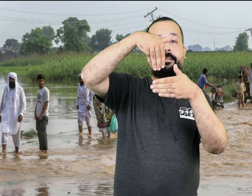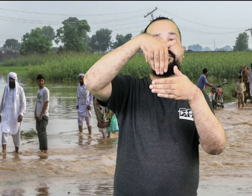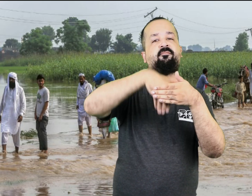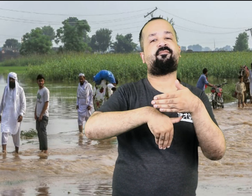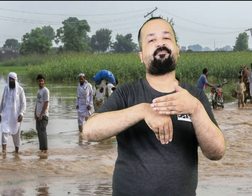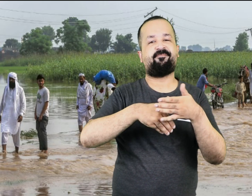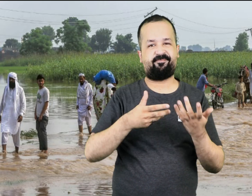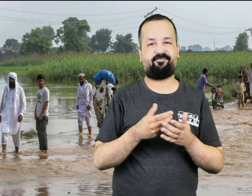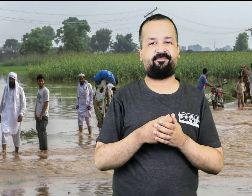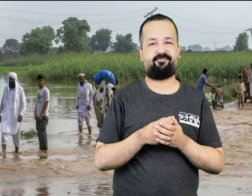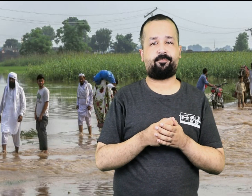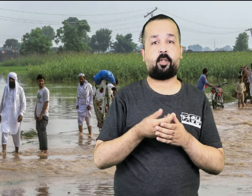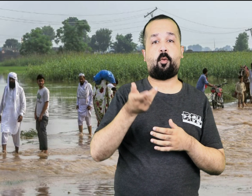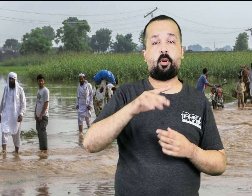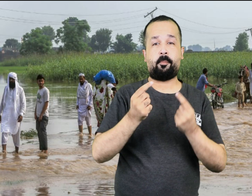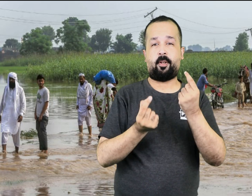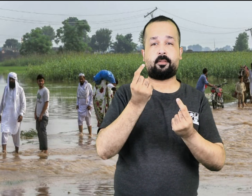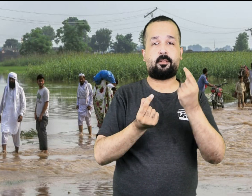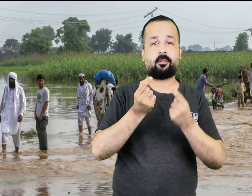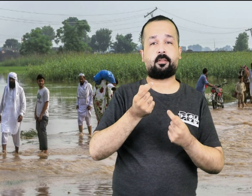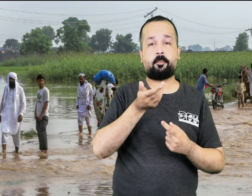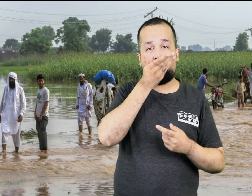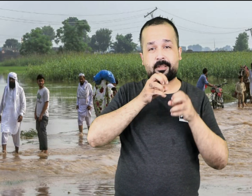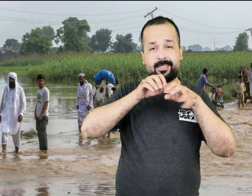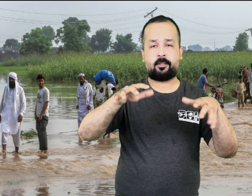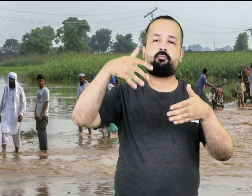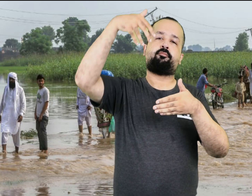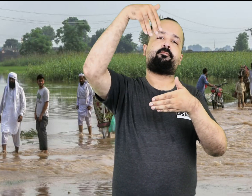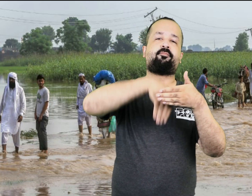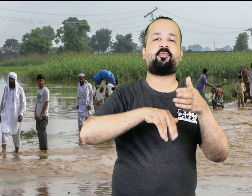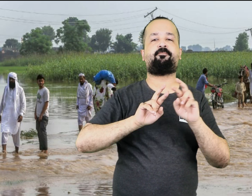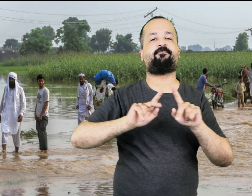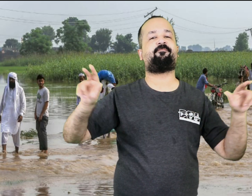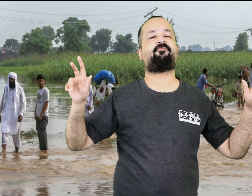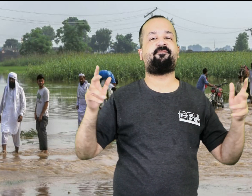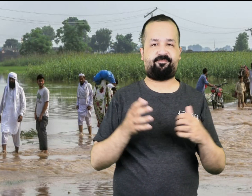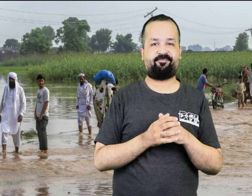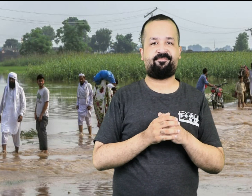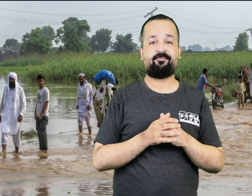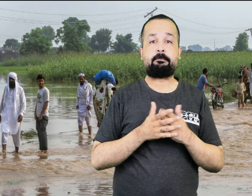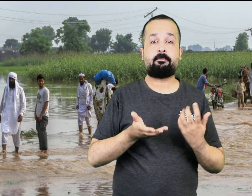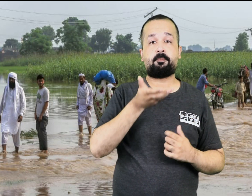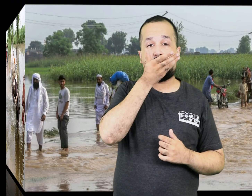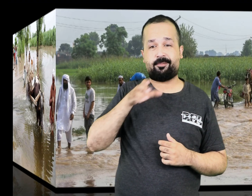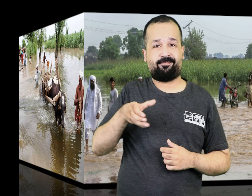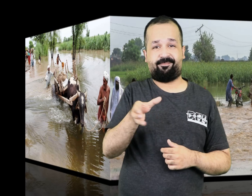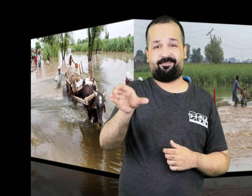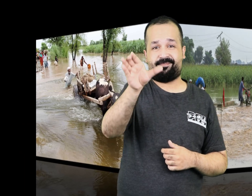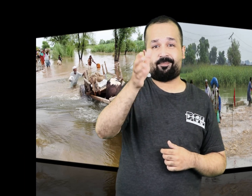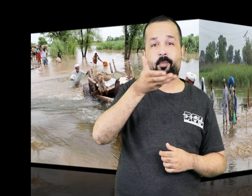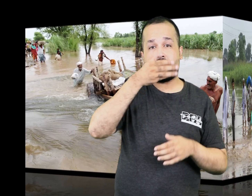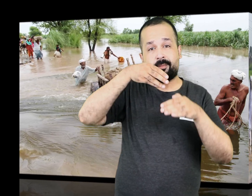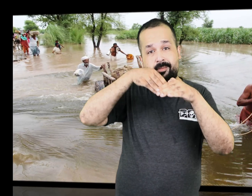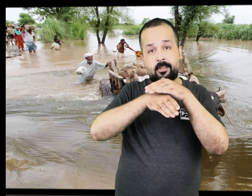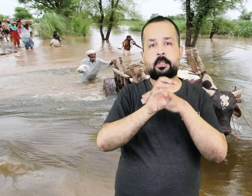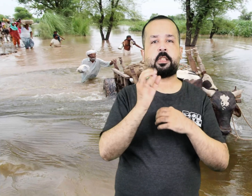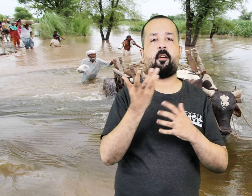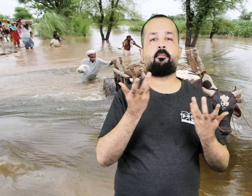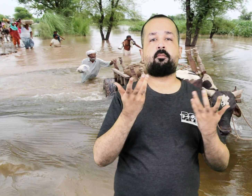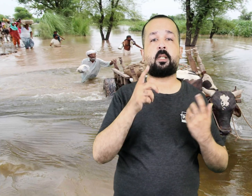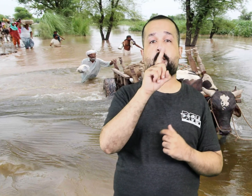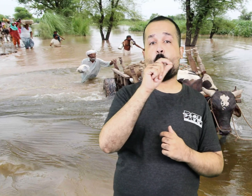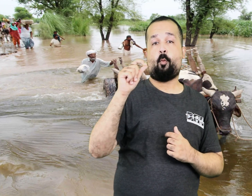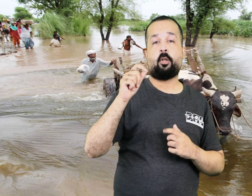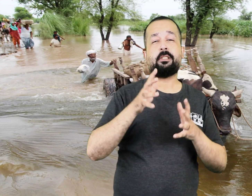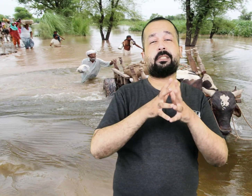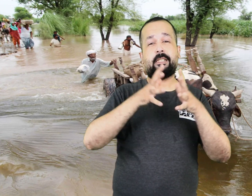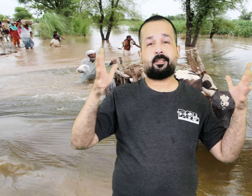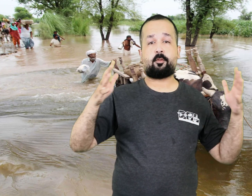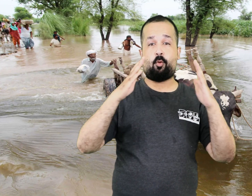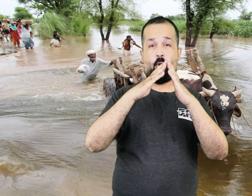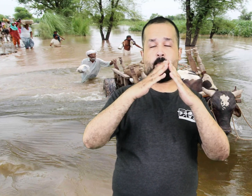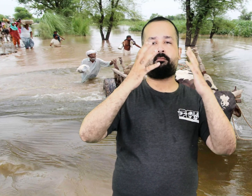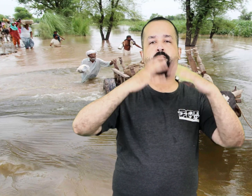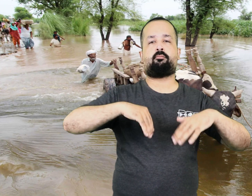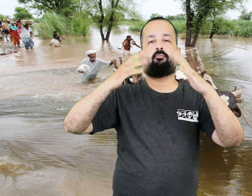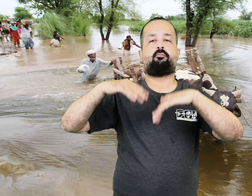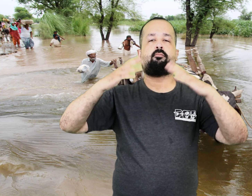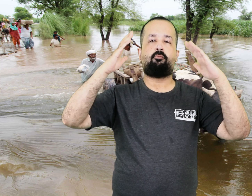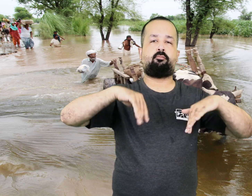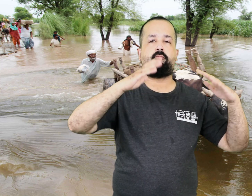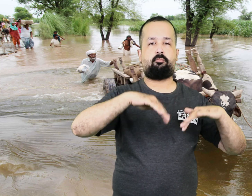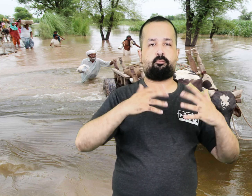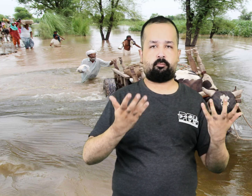Due to the intrusion of floodwater, crops were inundated in water, and hundreds of homes fell.